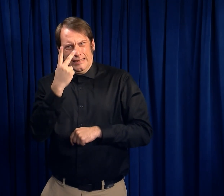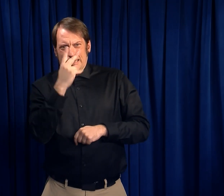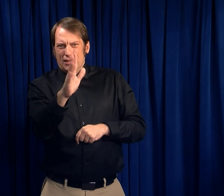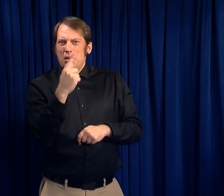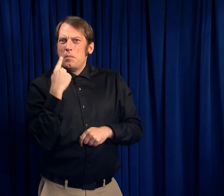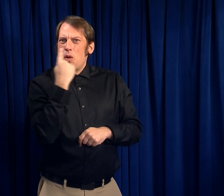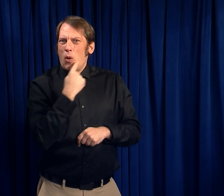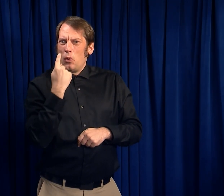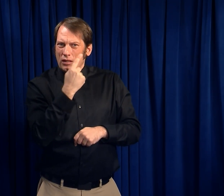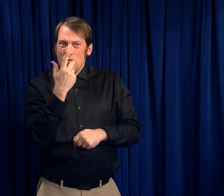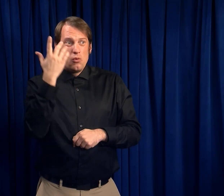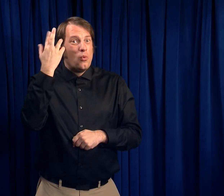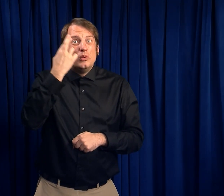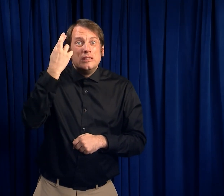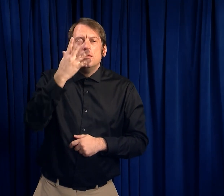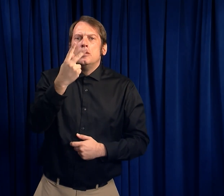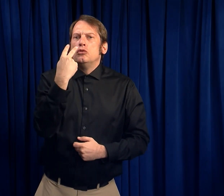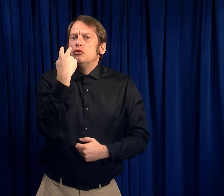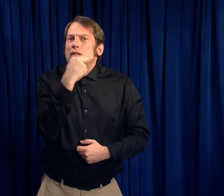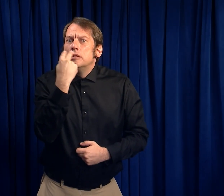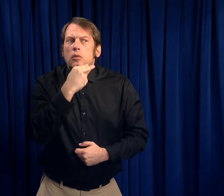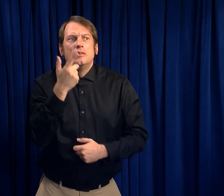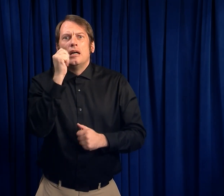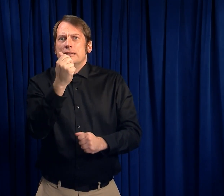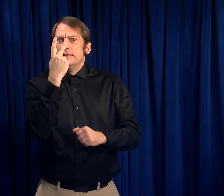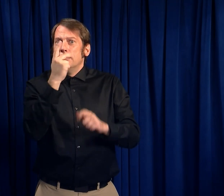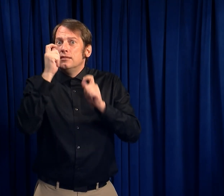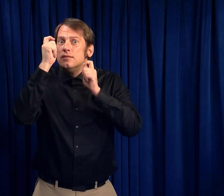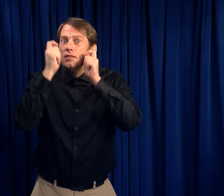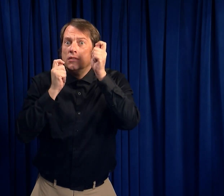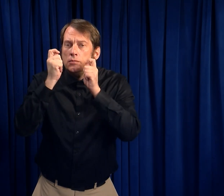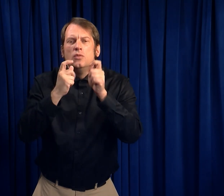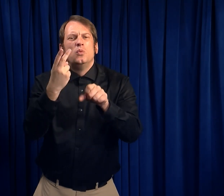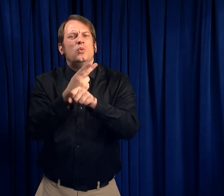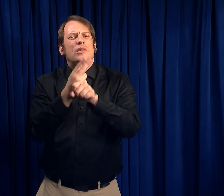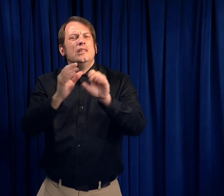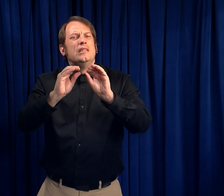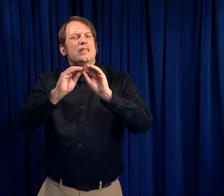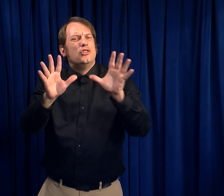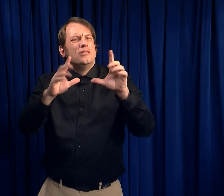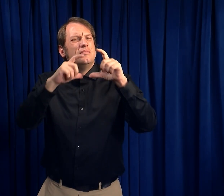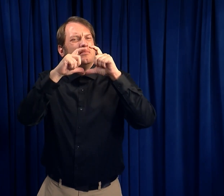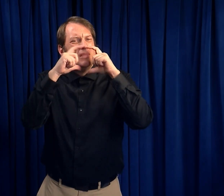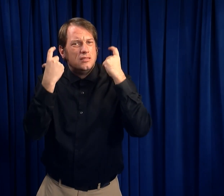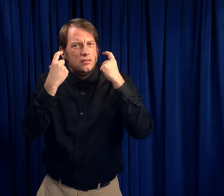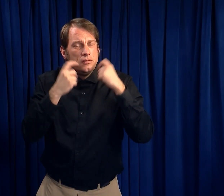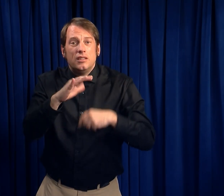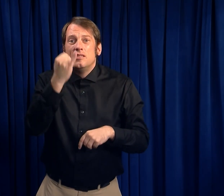If people need to be able to see your mouth to read your lips or see your facial expressions, wear a clear mask.